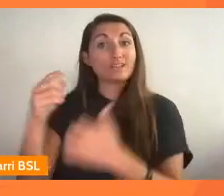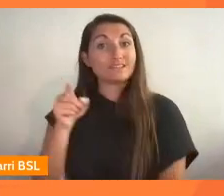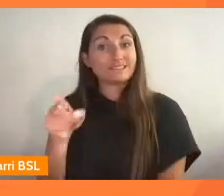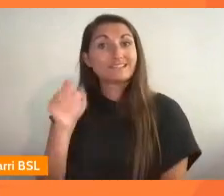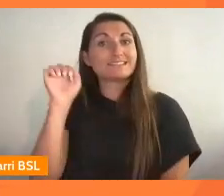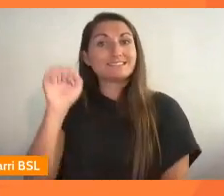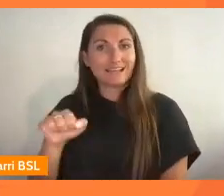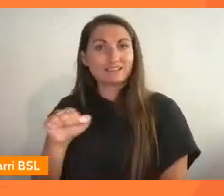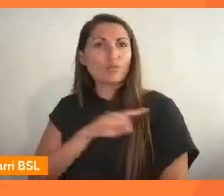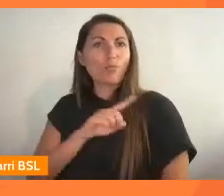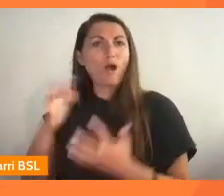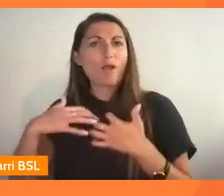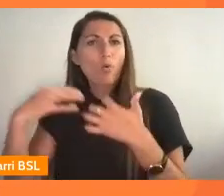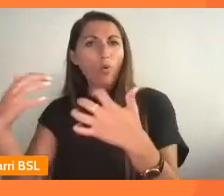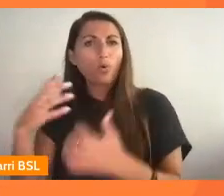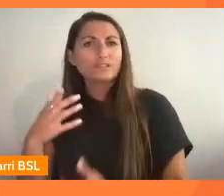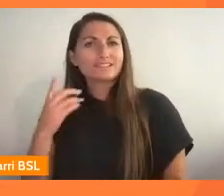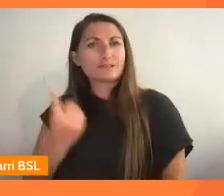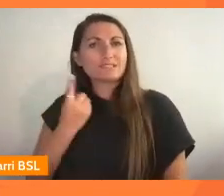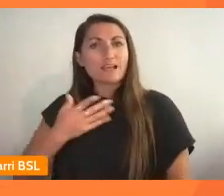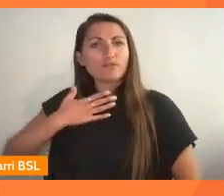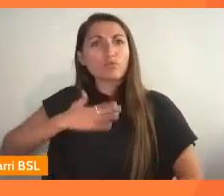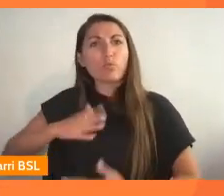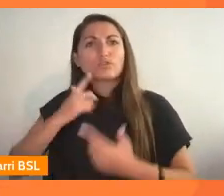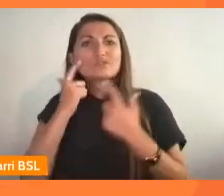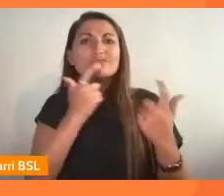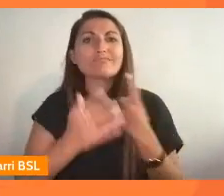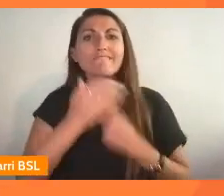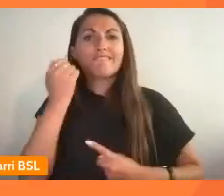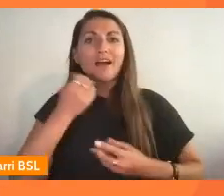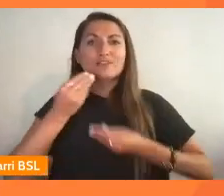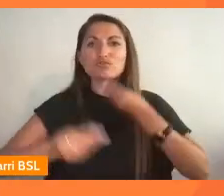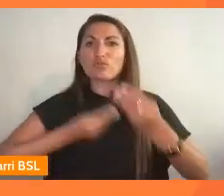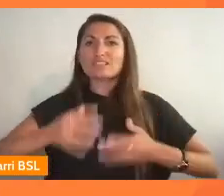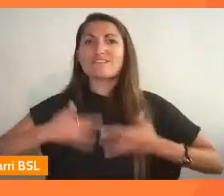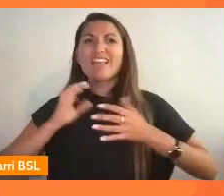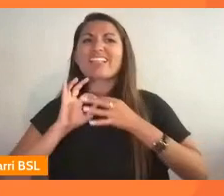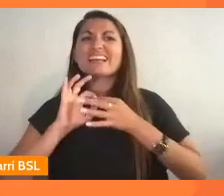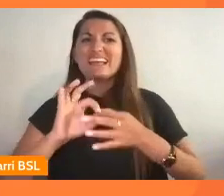that kind of give them the opportunity to connect. They are like a north star.